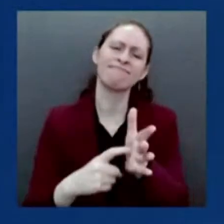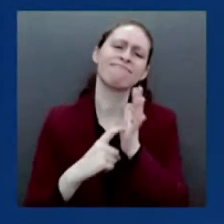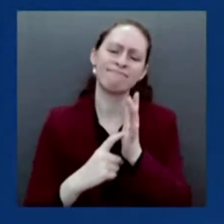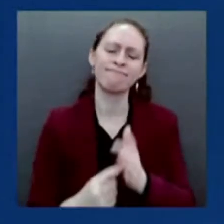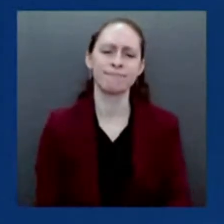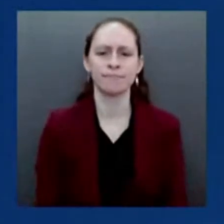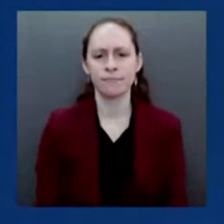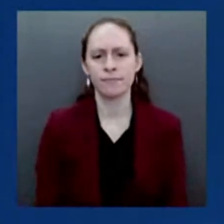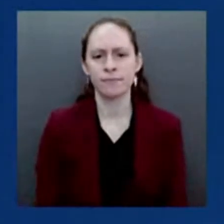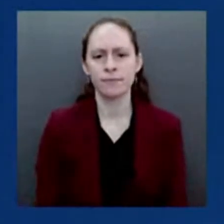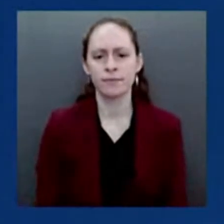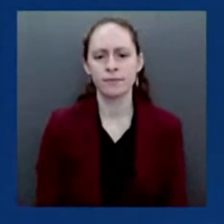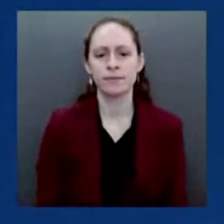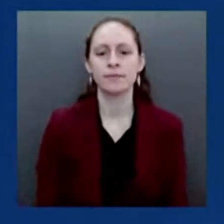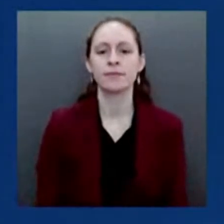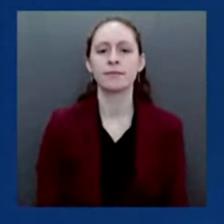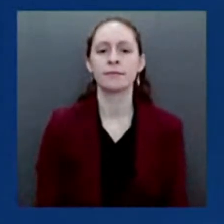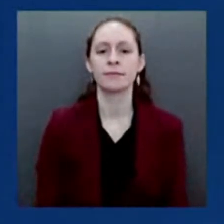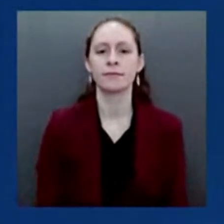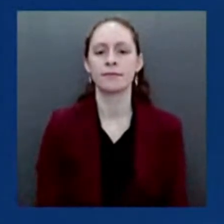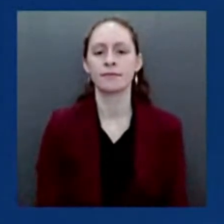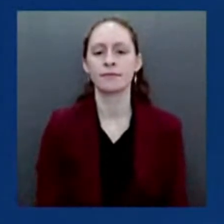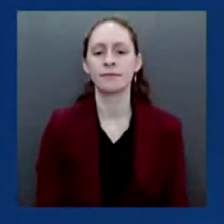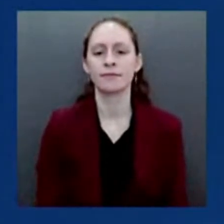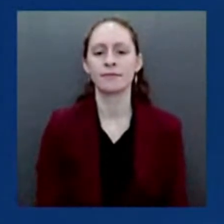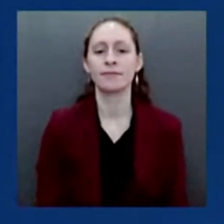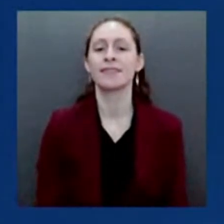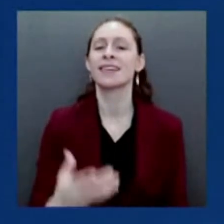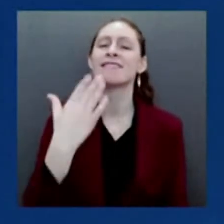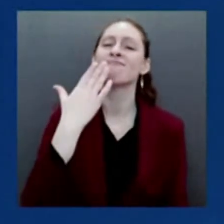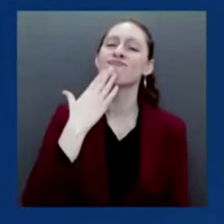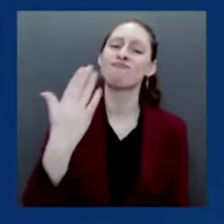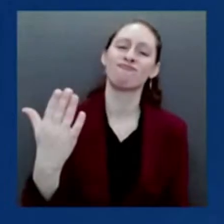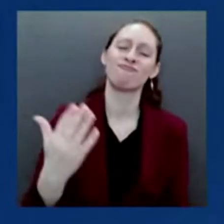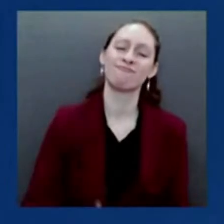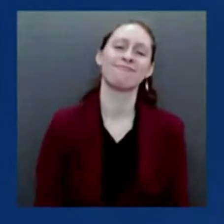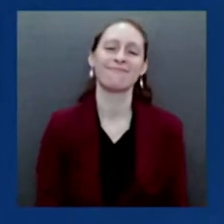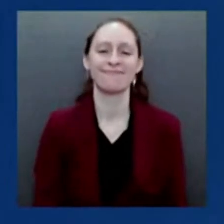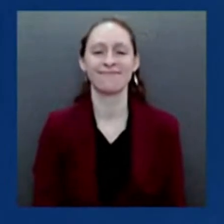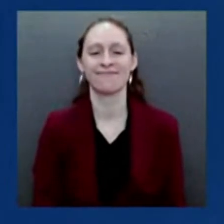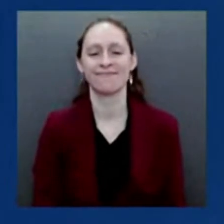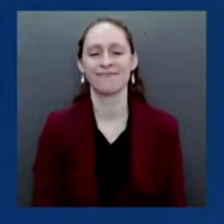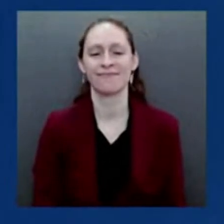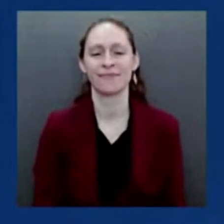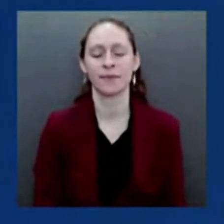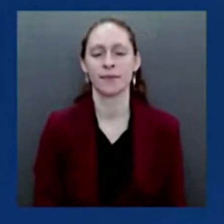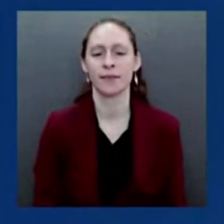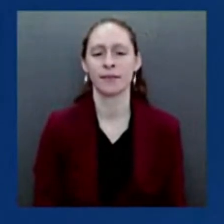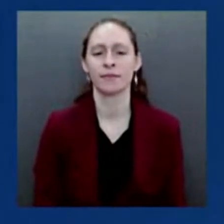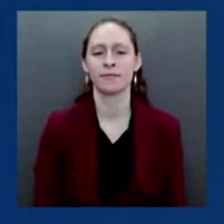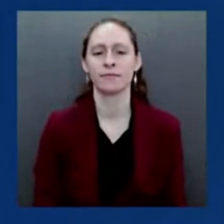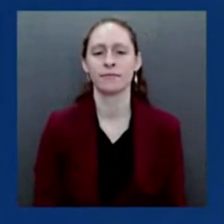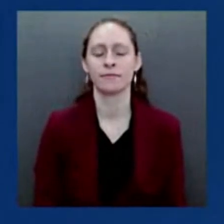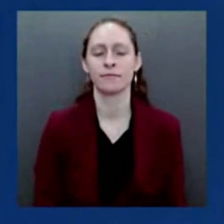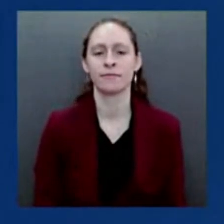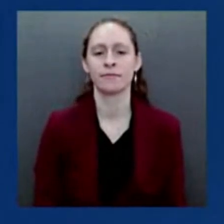OTHERS. THANK YOU, I WILL NOW TURN